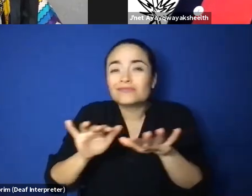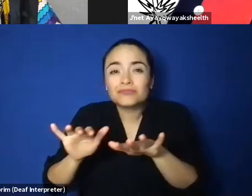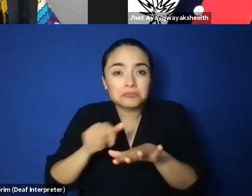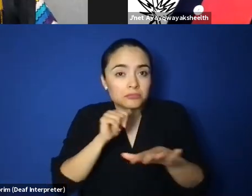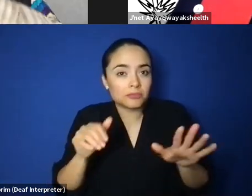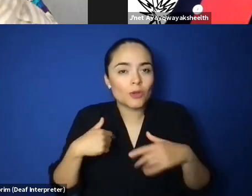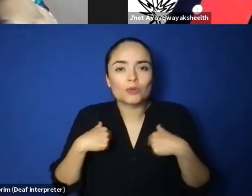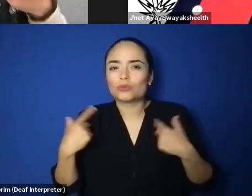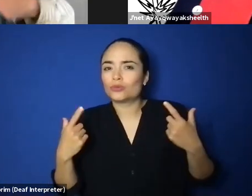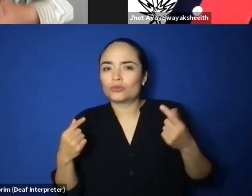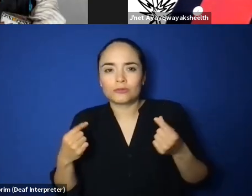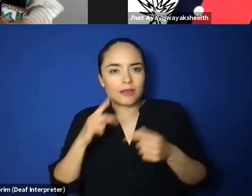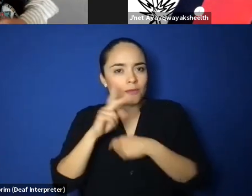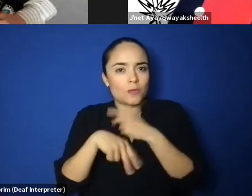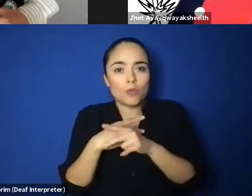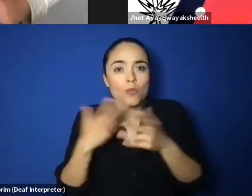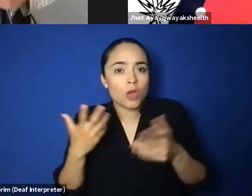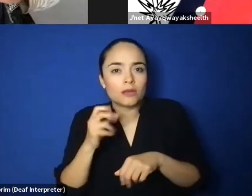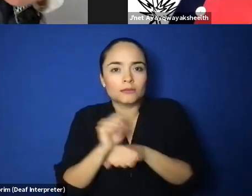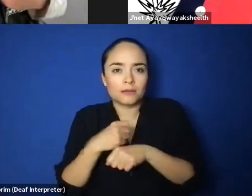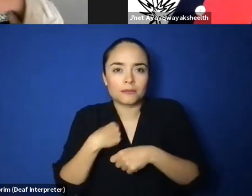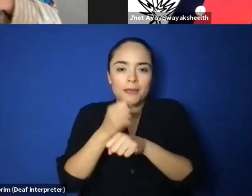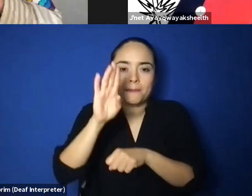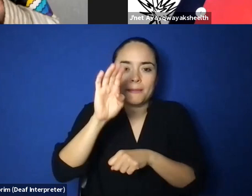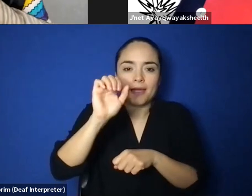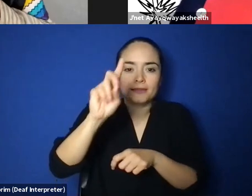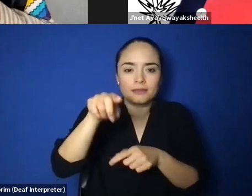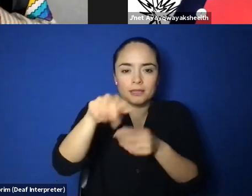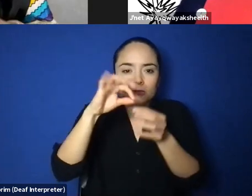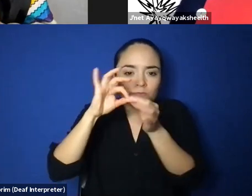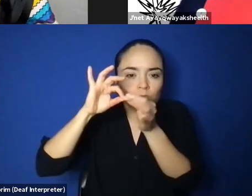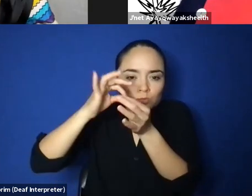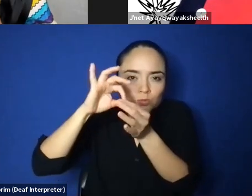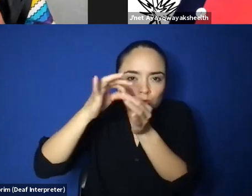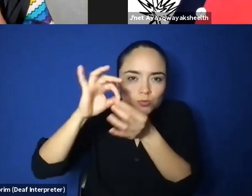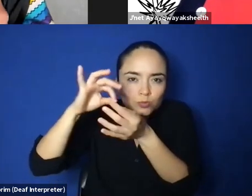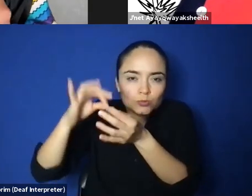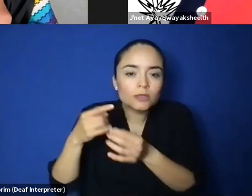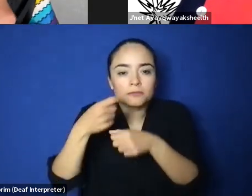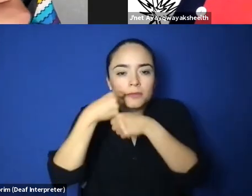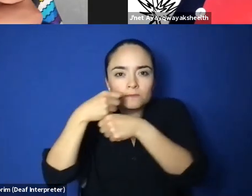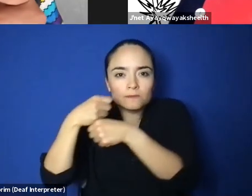So my whole outfit, and I know it's a bit harder to see, but. like, this tie, it's fully beaded.